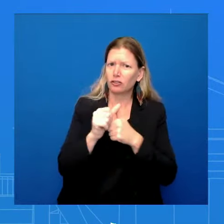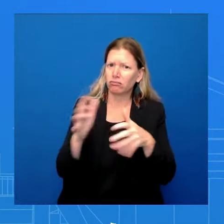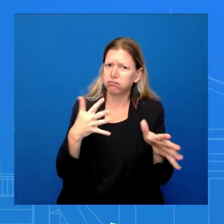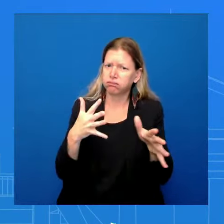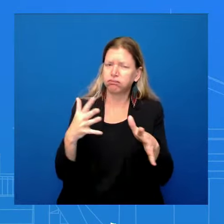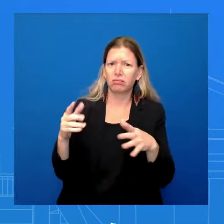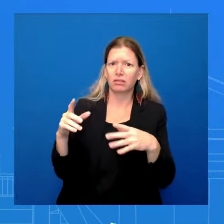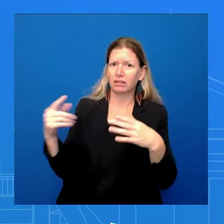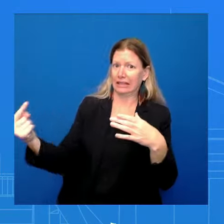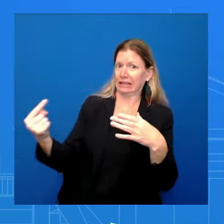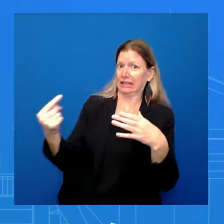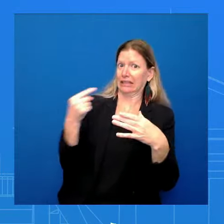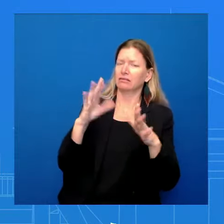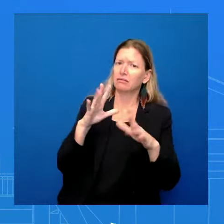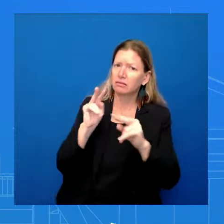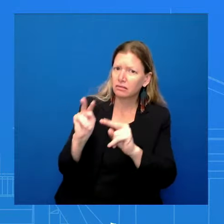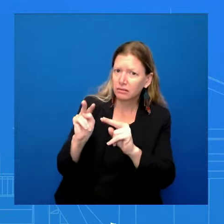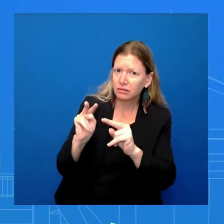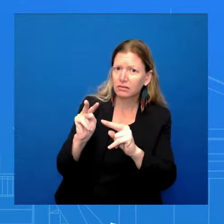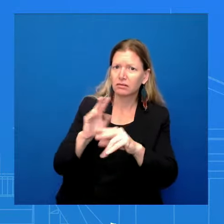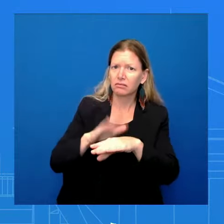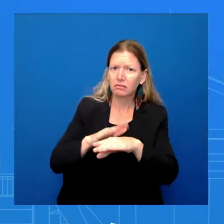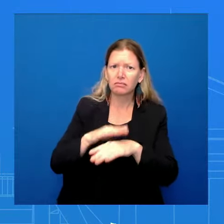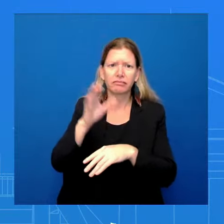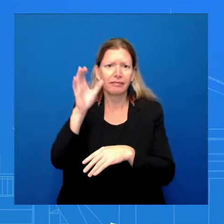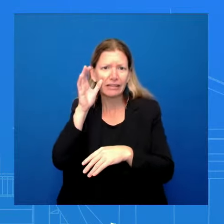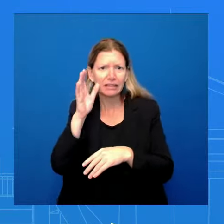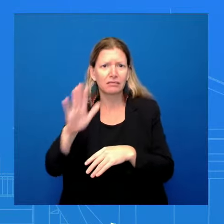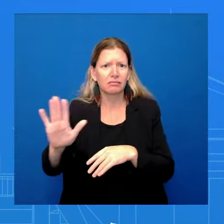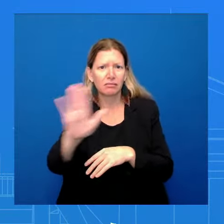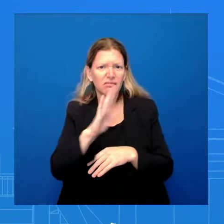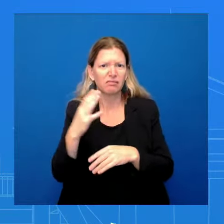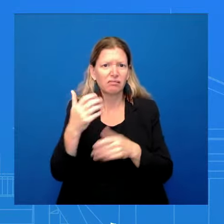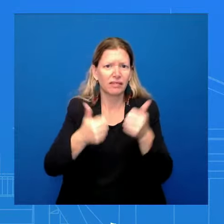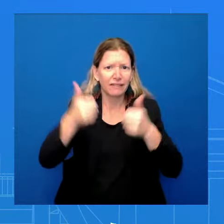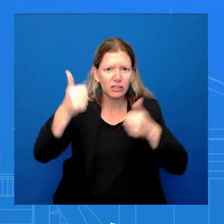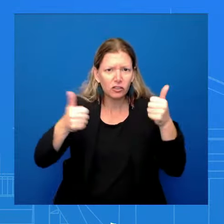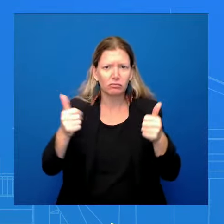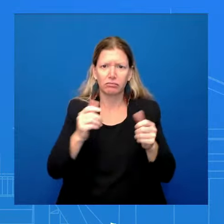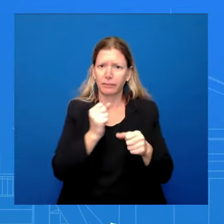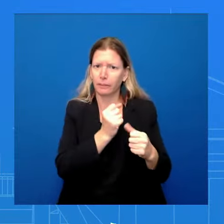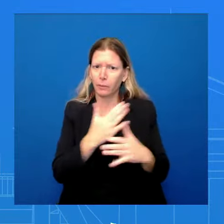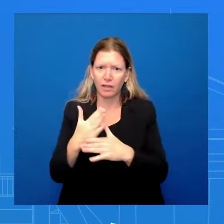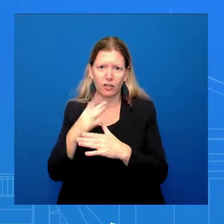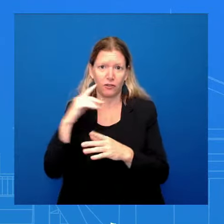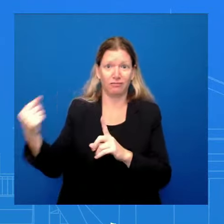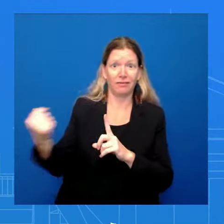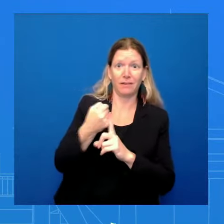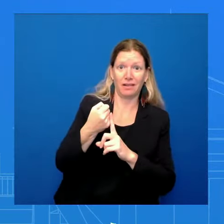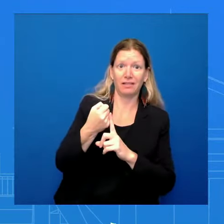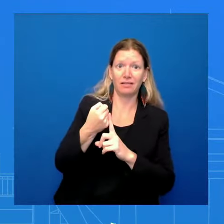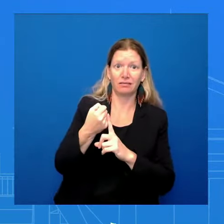Visit Ready.gov for tips on how to prepare. The President and his entire administration stand ready to support communities